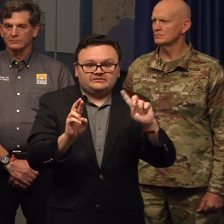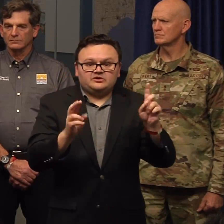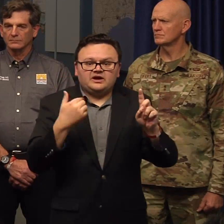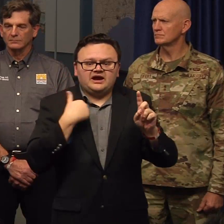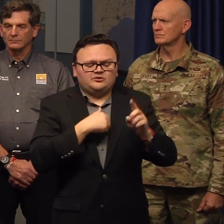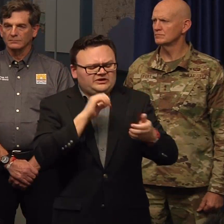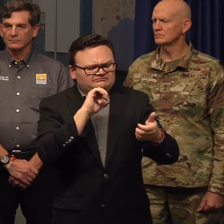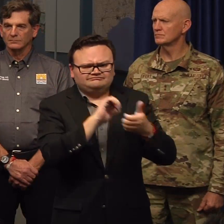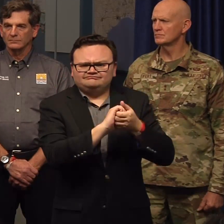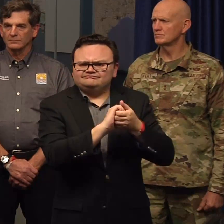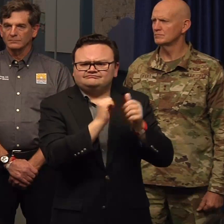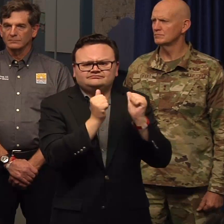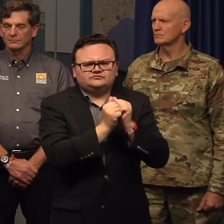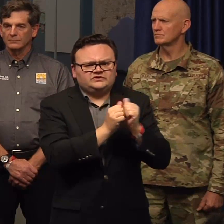BEEN WORKING HARD.